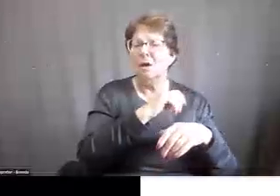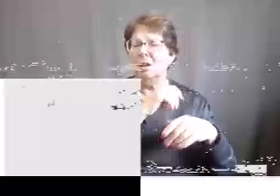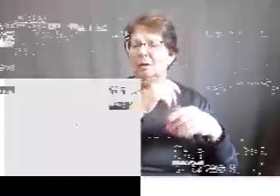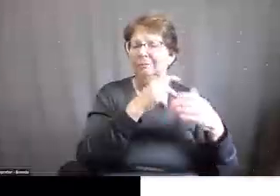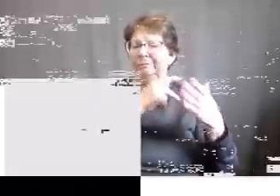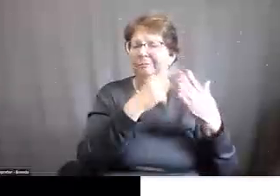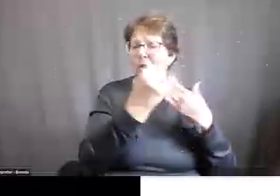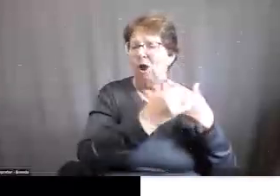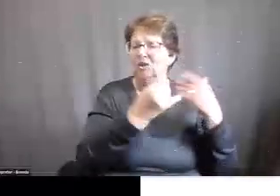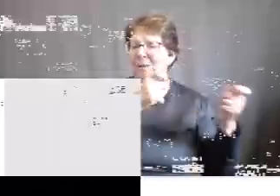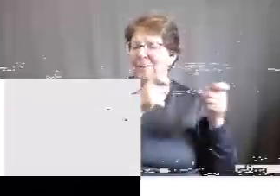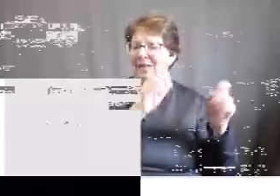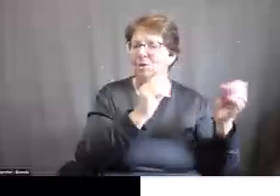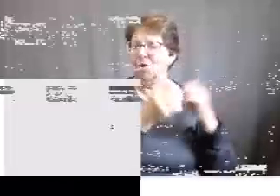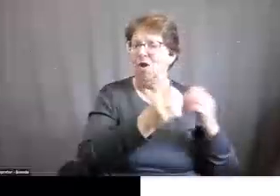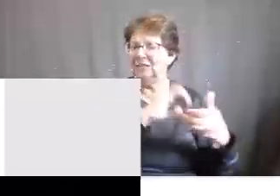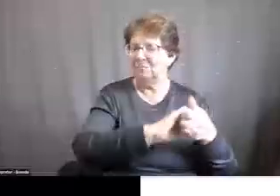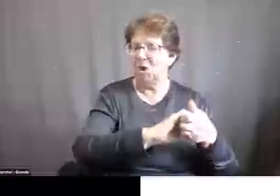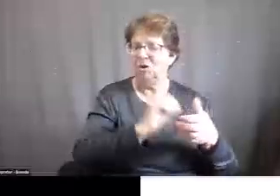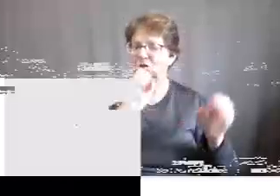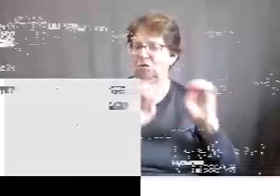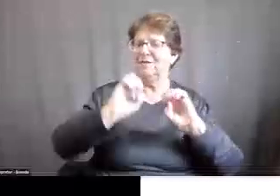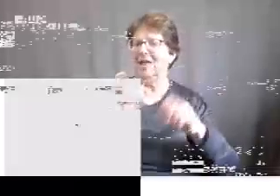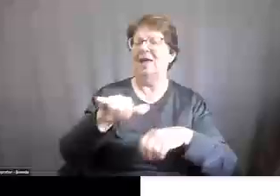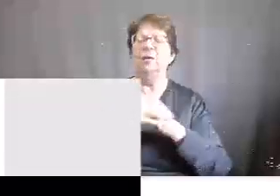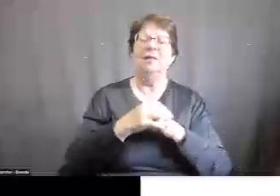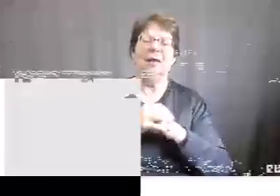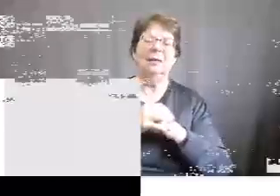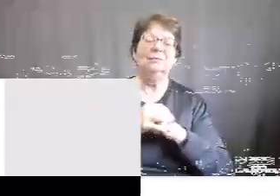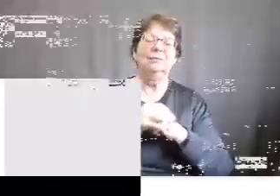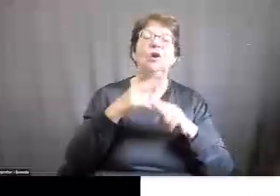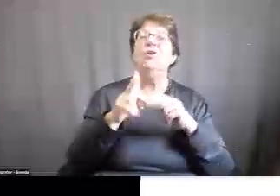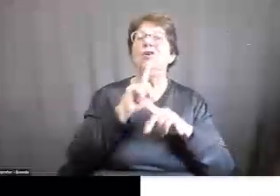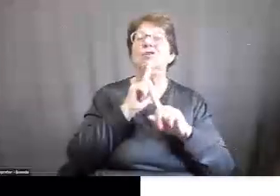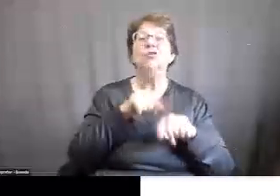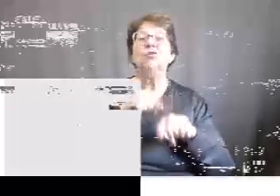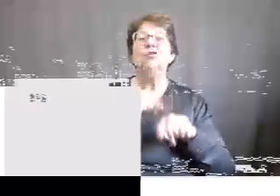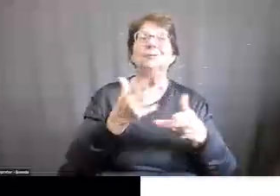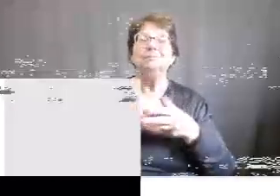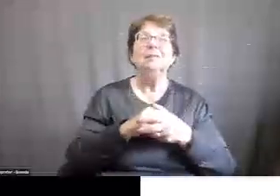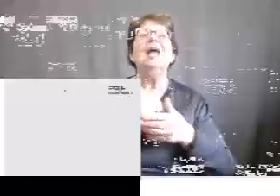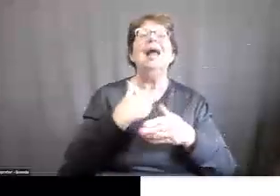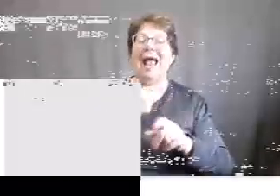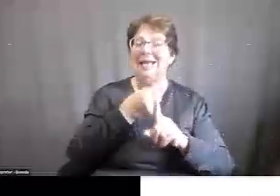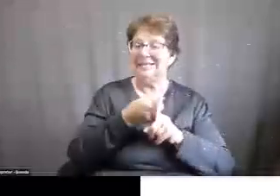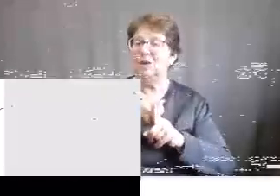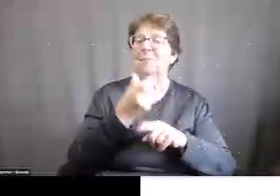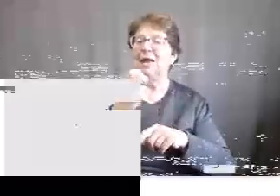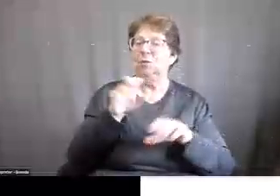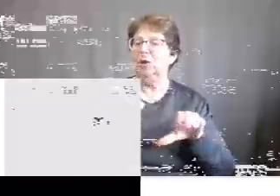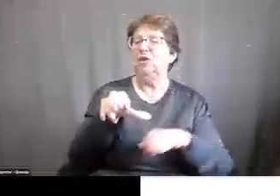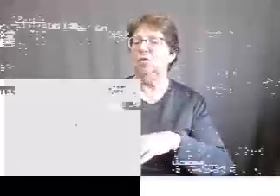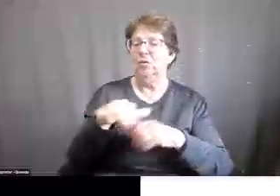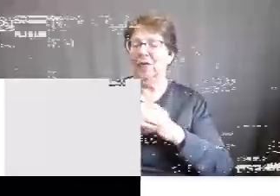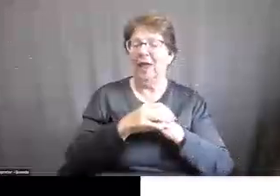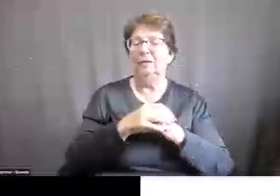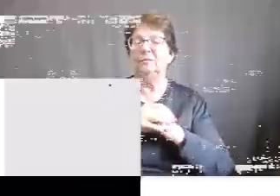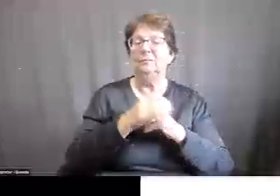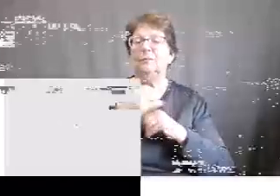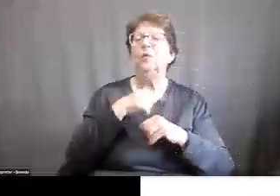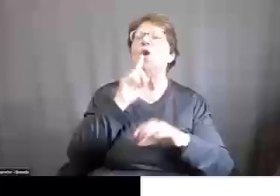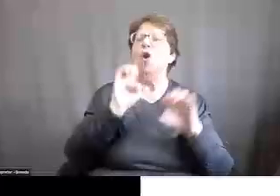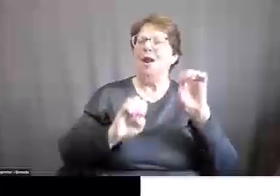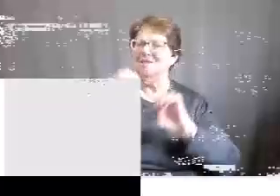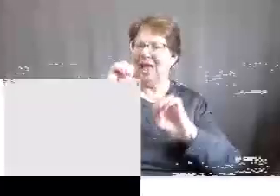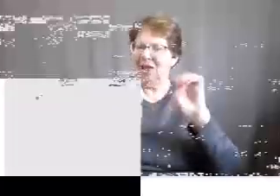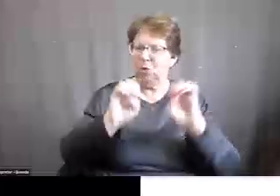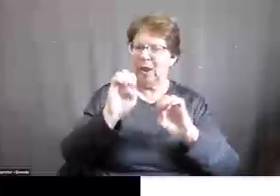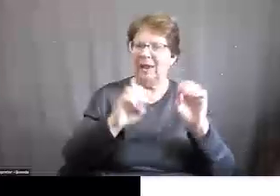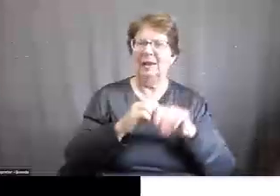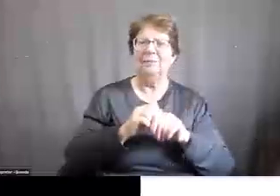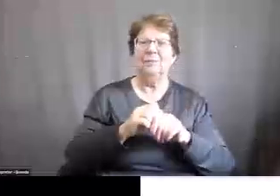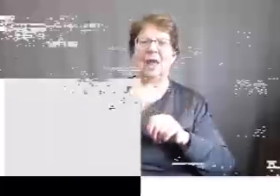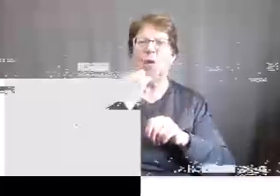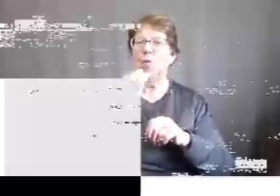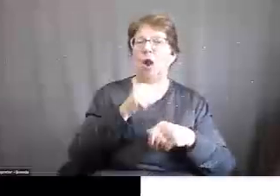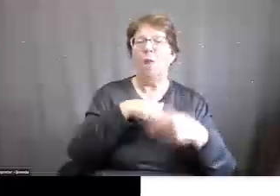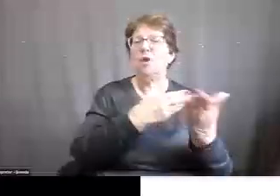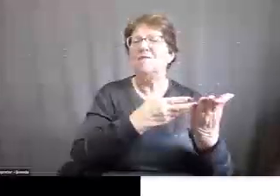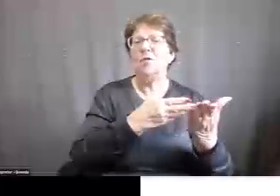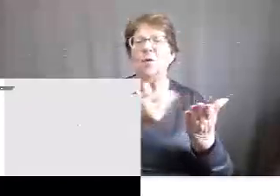Boardroom: to evaluate that. So, short answer is, it does have an impact when you do these things. We are evaluating them, and we are not bringing forward anything that degrades our service.